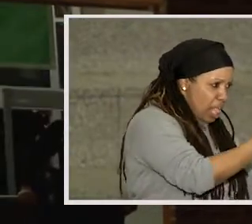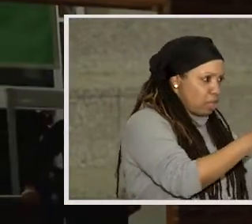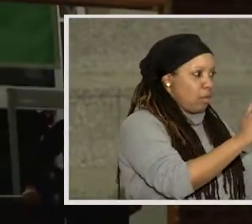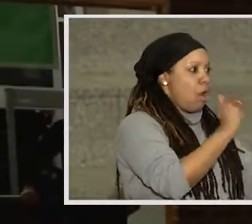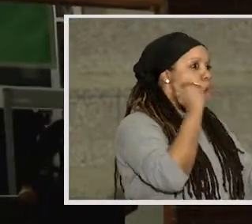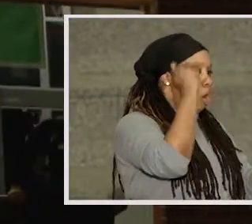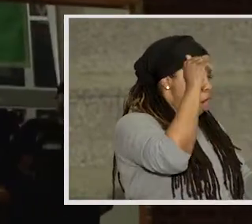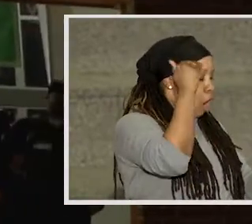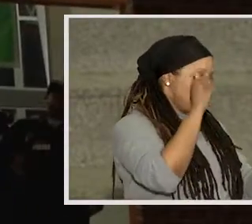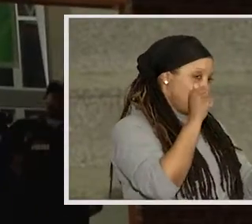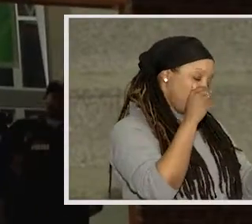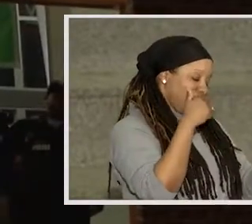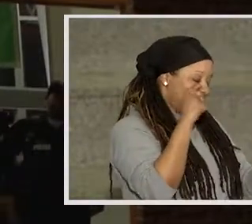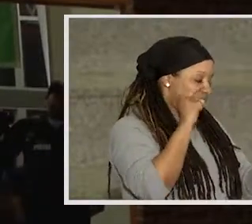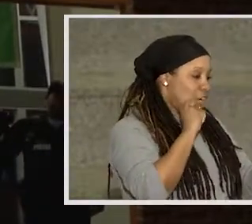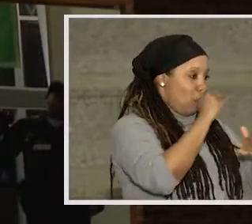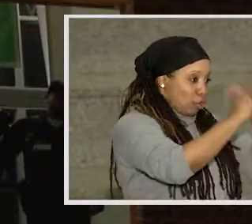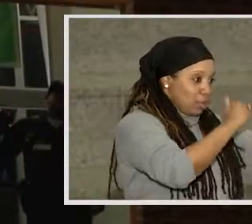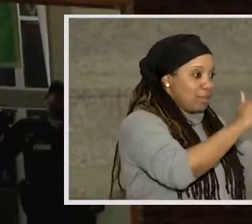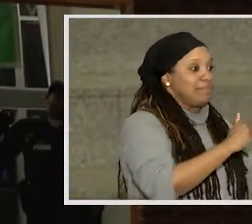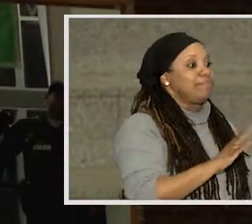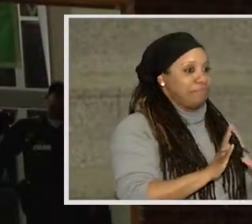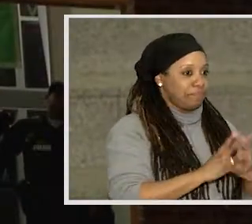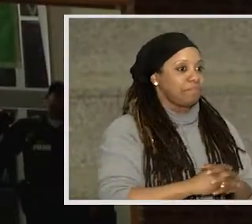DEPARTMENT ON DISABILITY SERVICES, WE WORK WITH PEOPLE